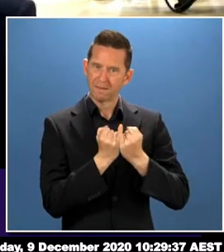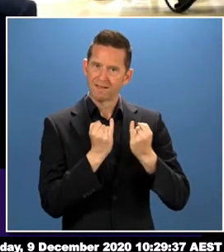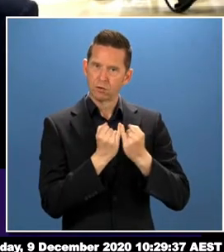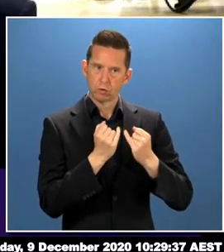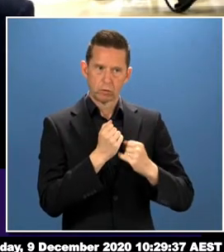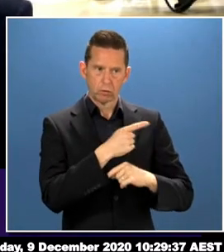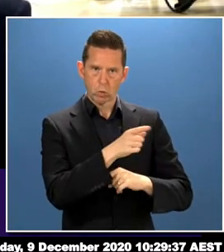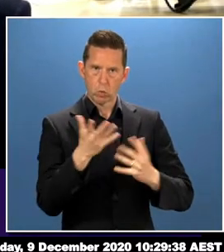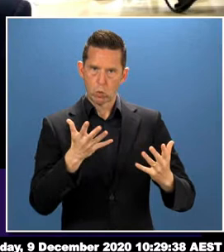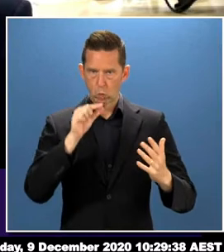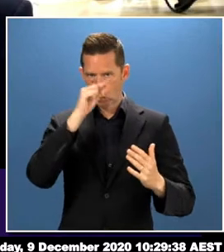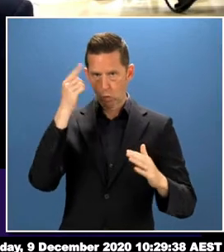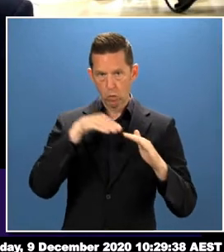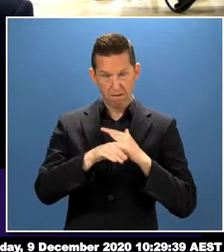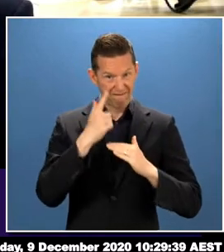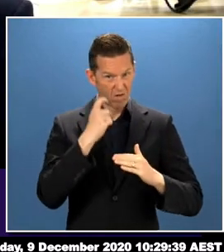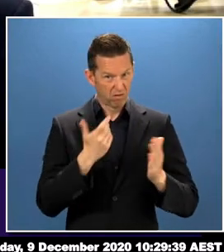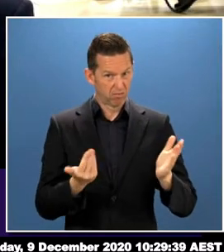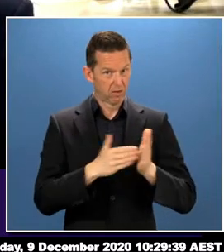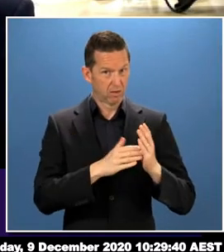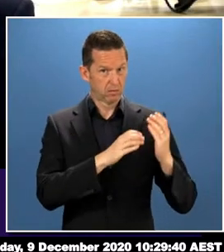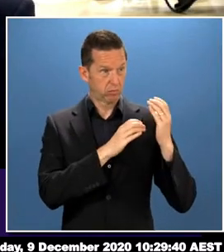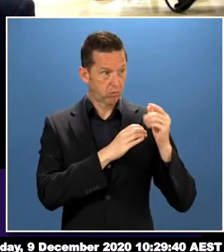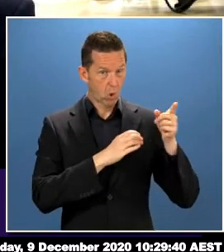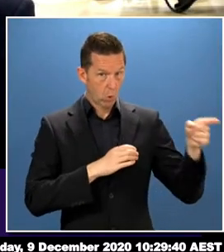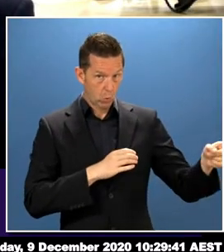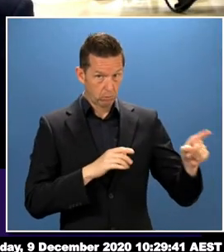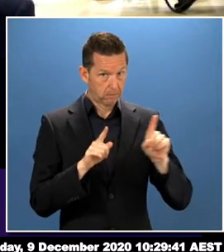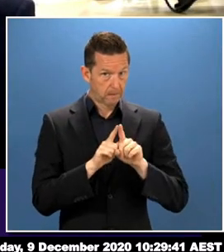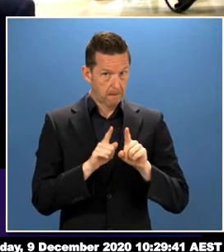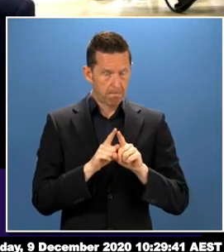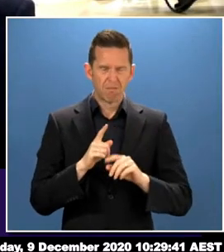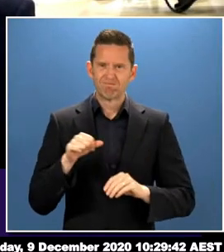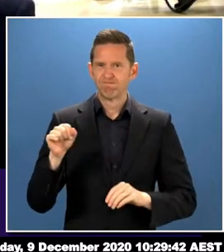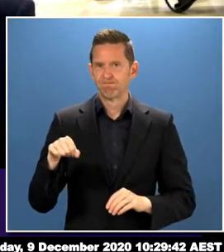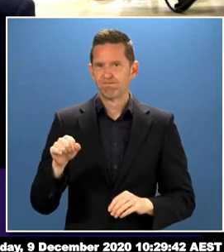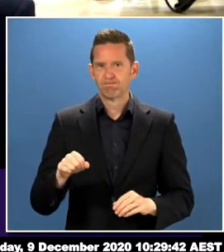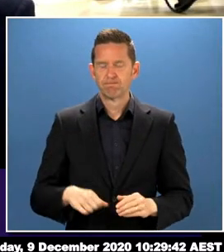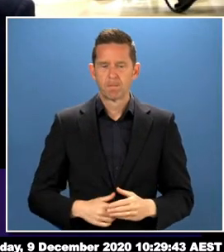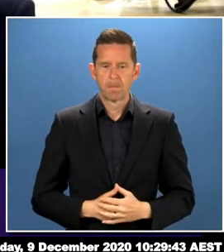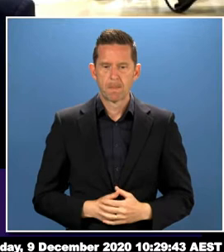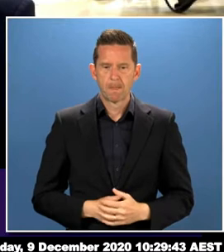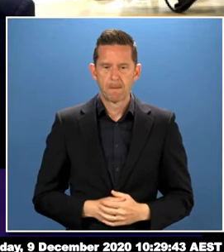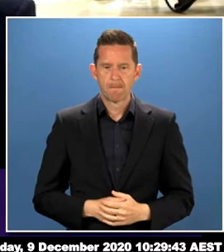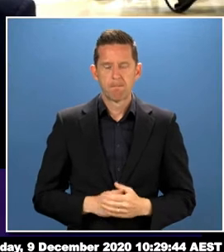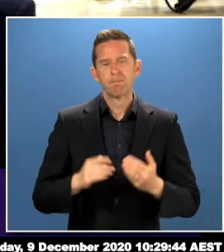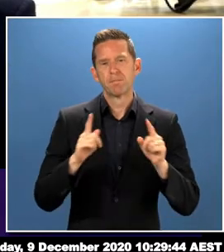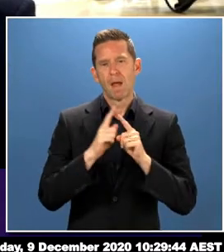undertaking that work experience? Yes. Yes. And so I think what you've said there is that because of the